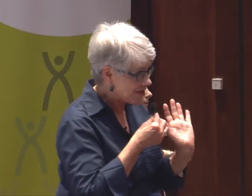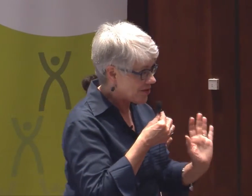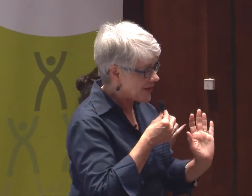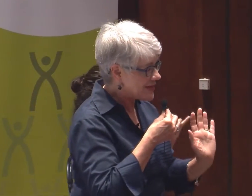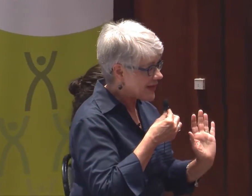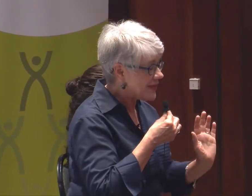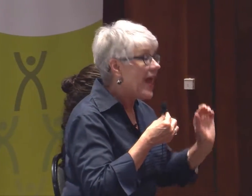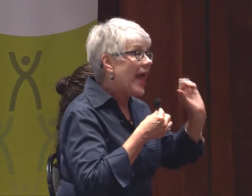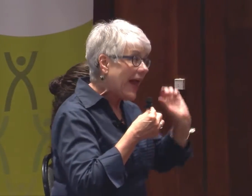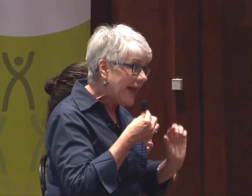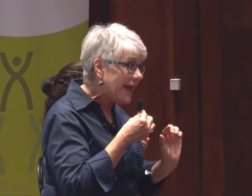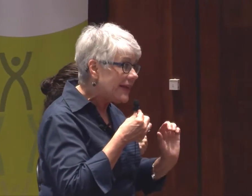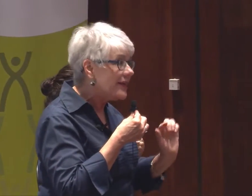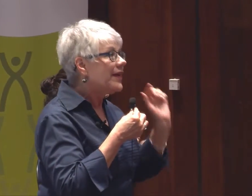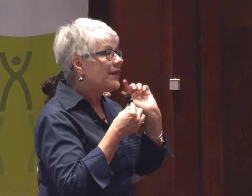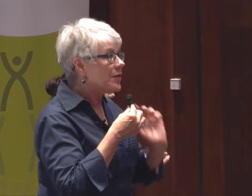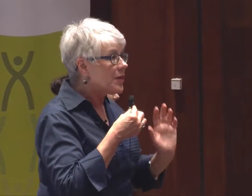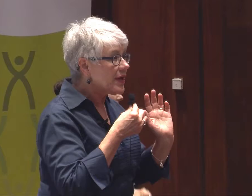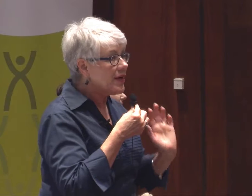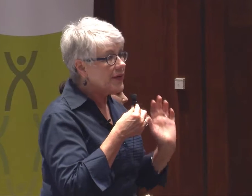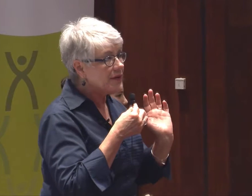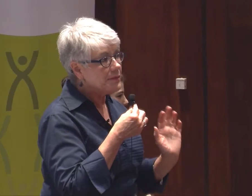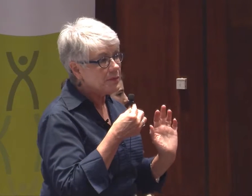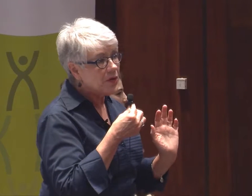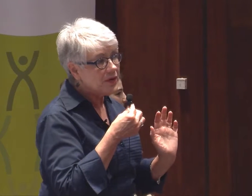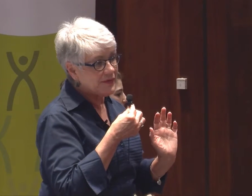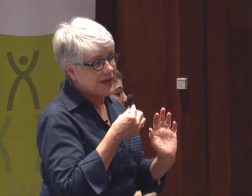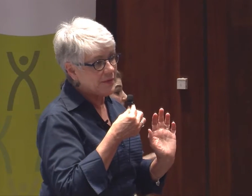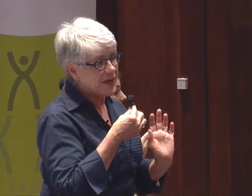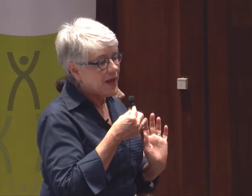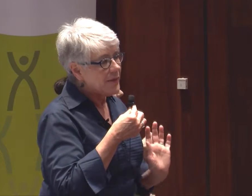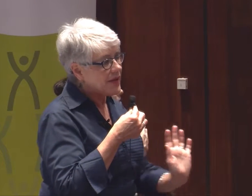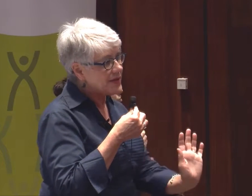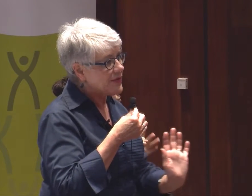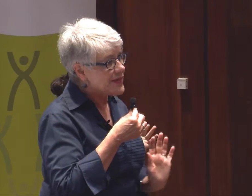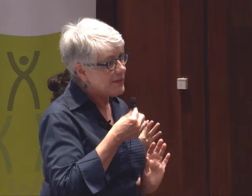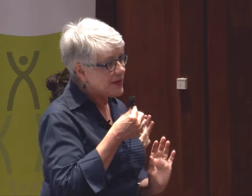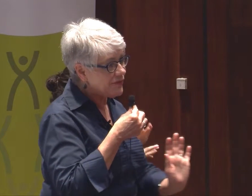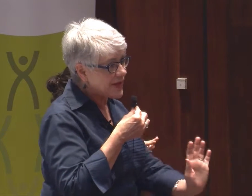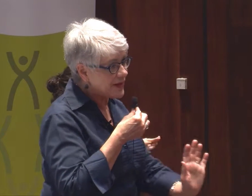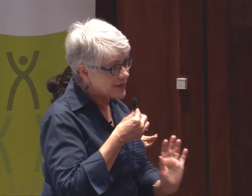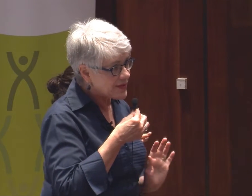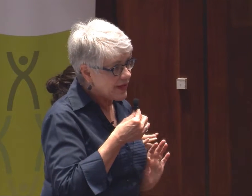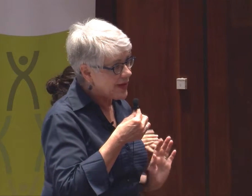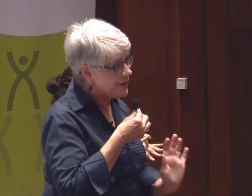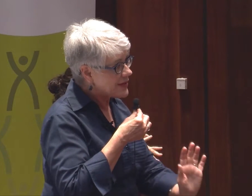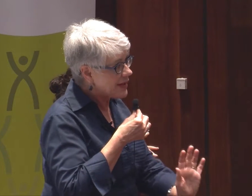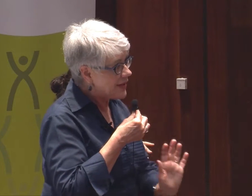security and safety, and they're working on their motor development because every time they flex and every time they